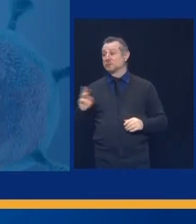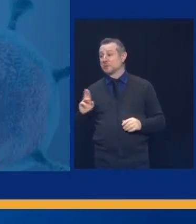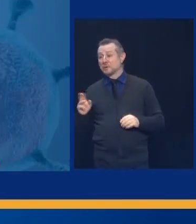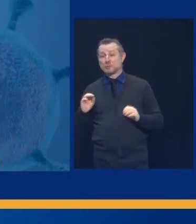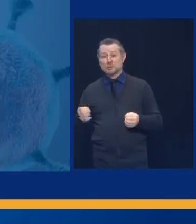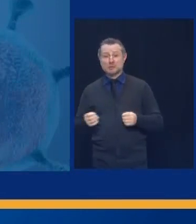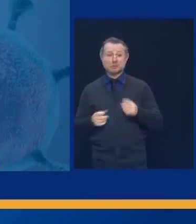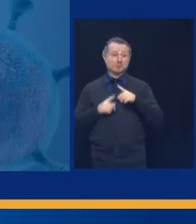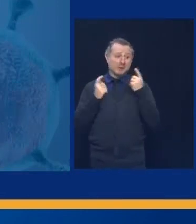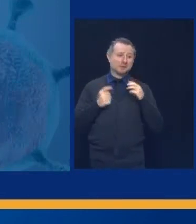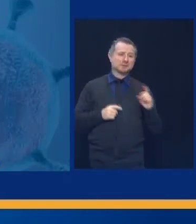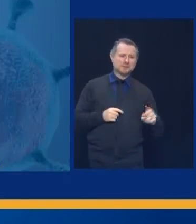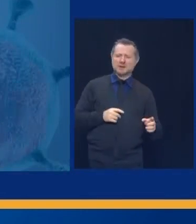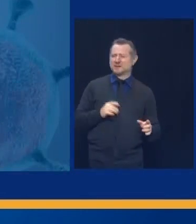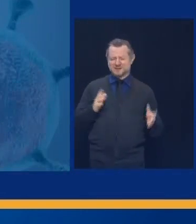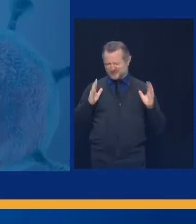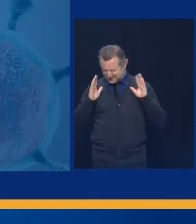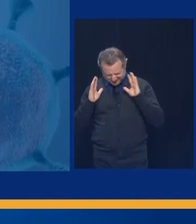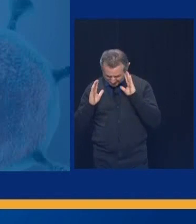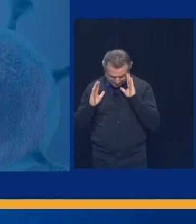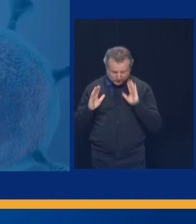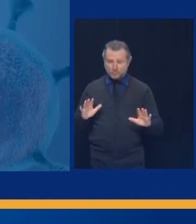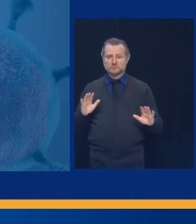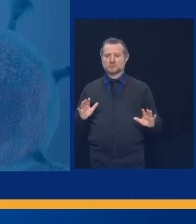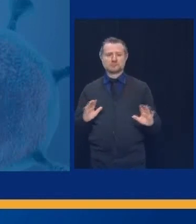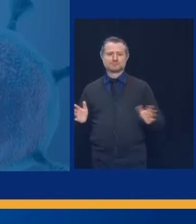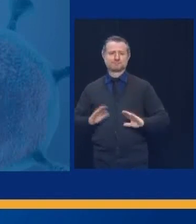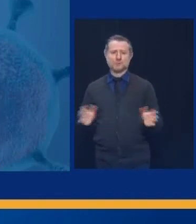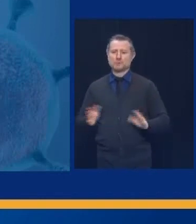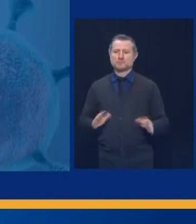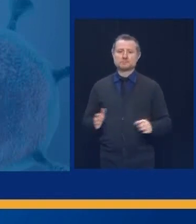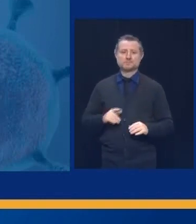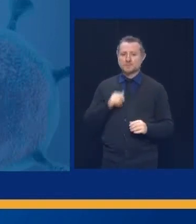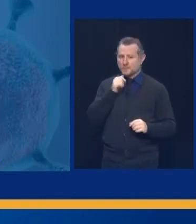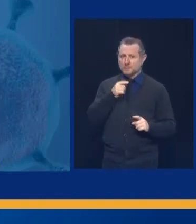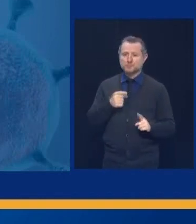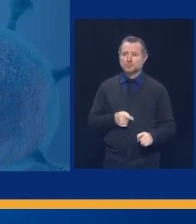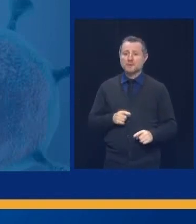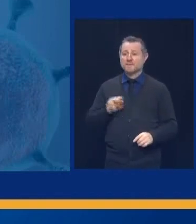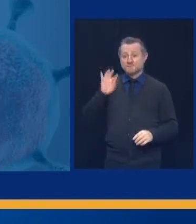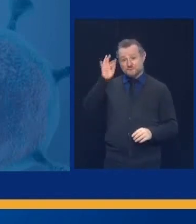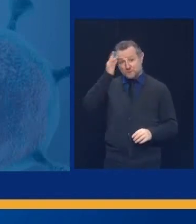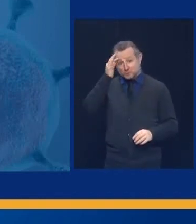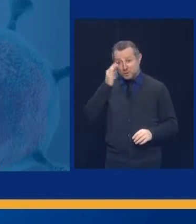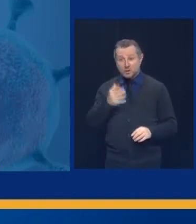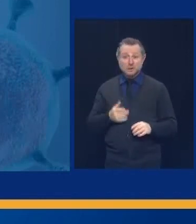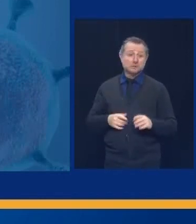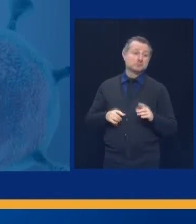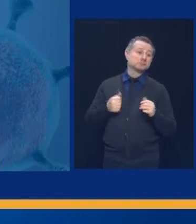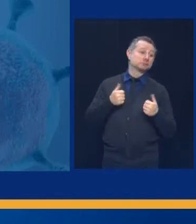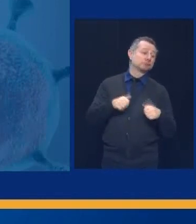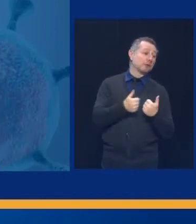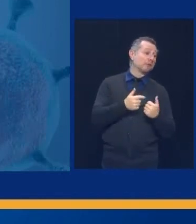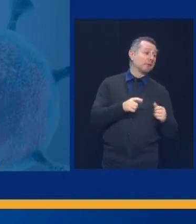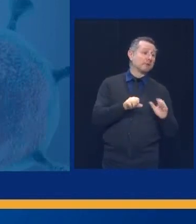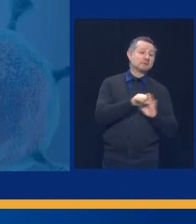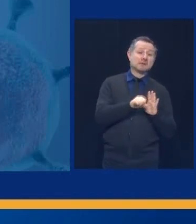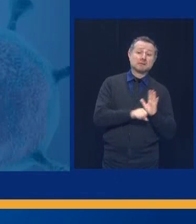IF YOU WEAR A MASK, THEN YOU'RE>çóOñ7a,Ñ@&HC% A DEMOCRAT. IF YOU DON'T WEAR A MASK, THEN:m ub6/ YOU'RE A REPUBLICAN.